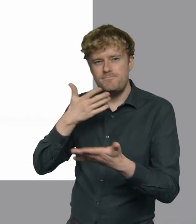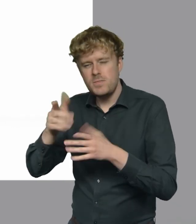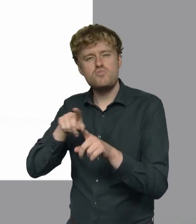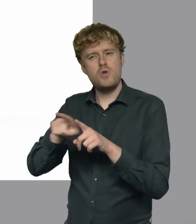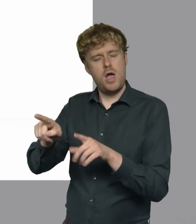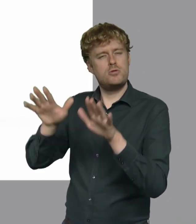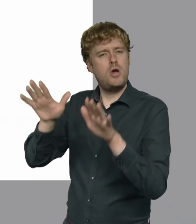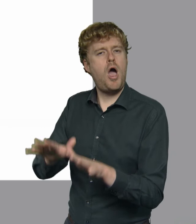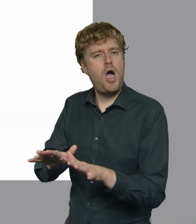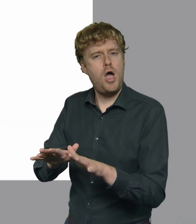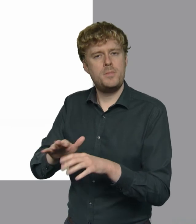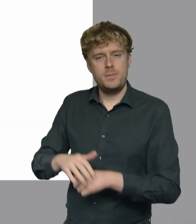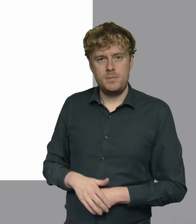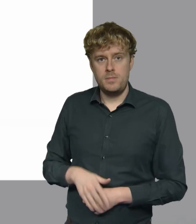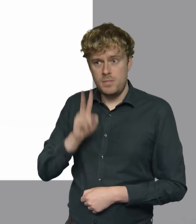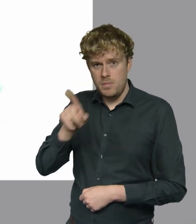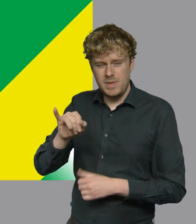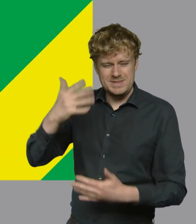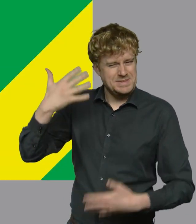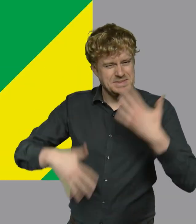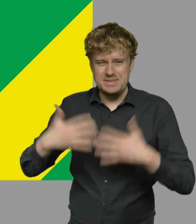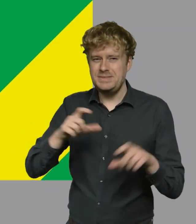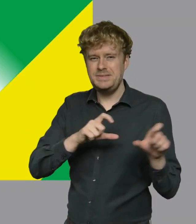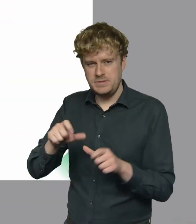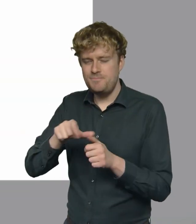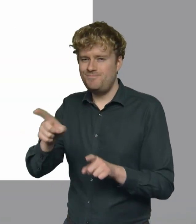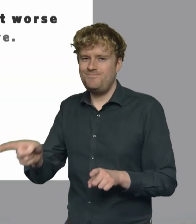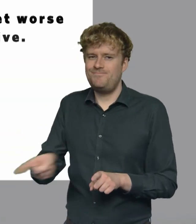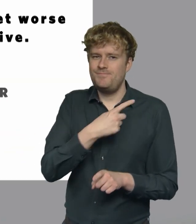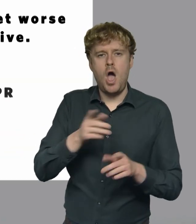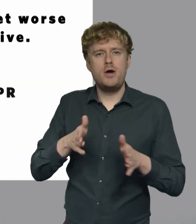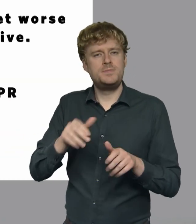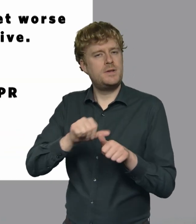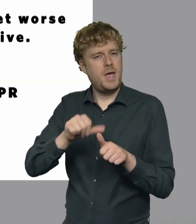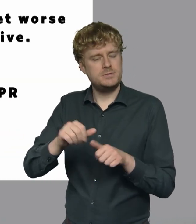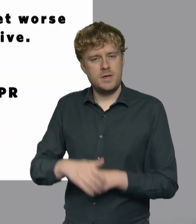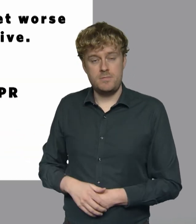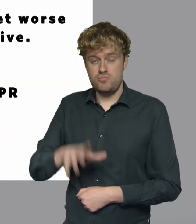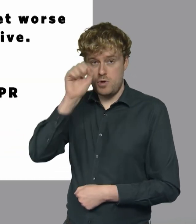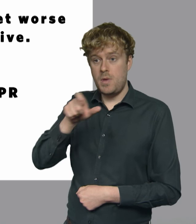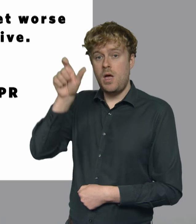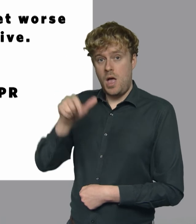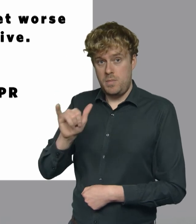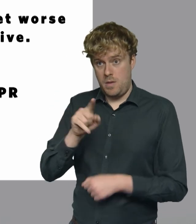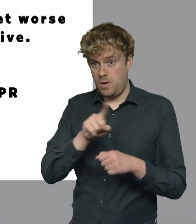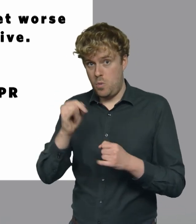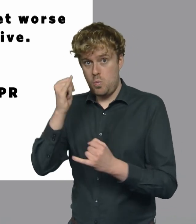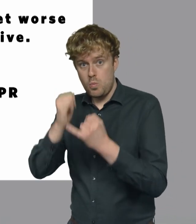If severe pain persists, you should send the casualty to hospital. Remember, your casualty's condition could possibly get worse